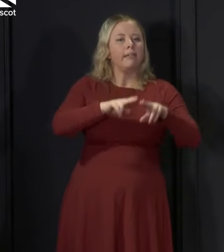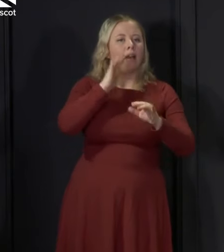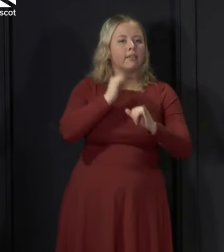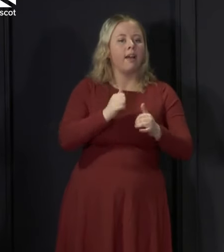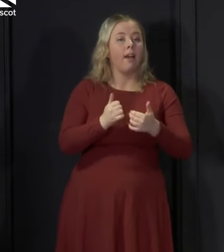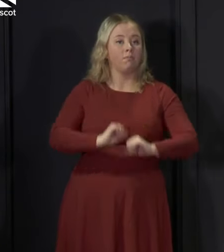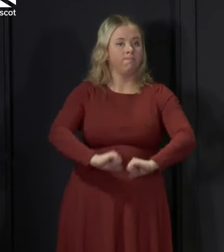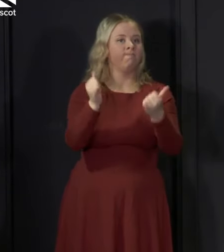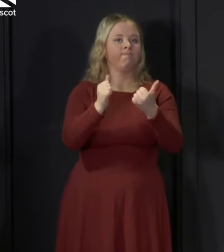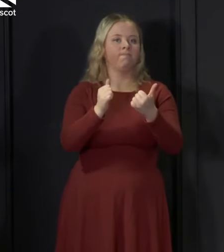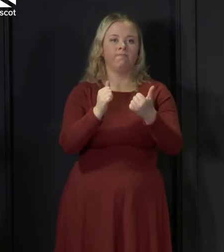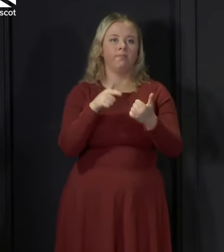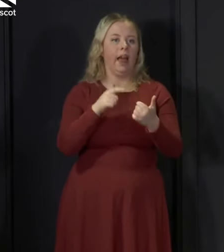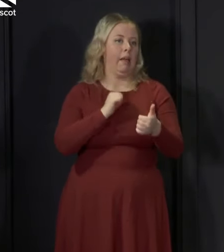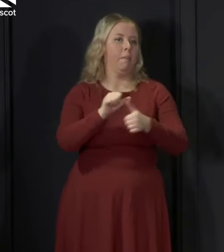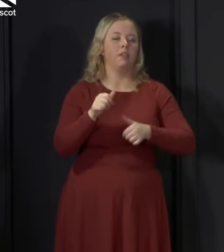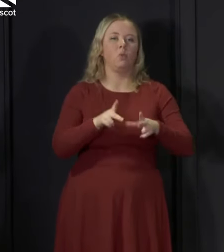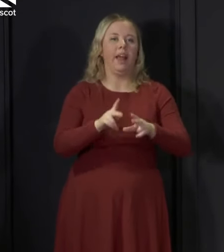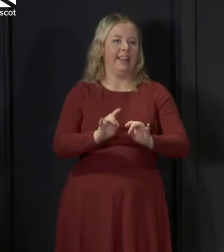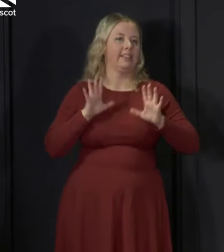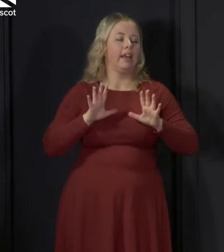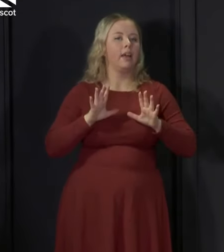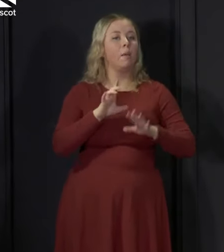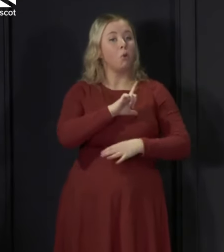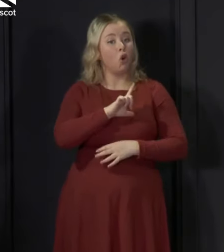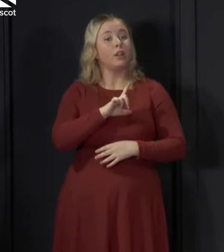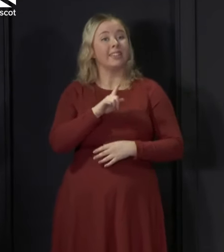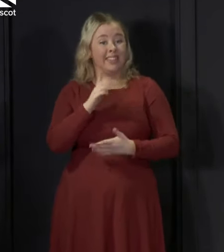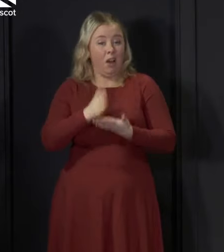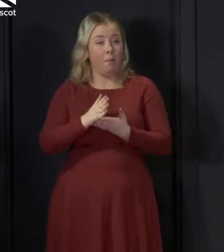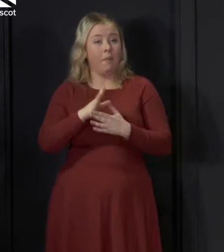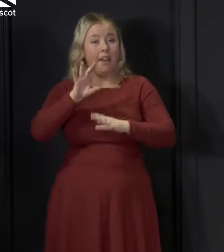whether somebody is tested or not, it is the infection prevention and control measures